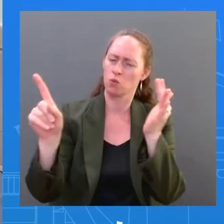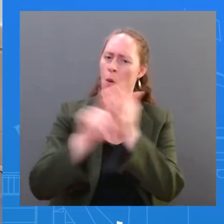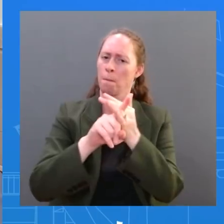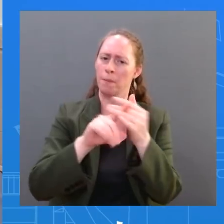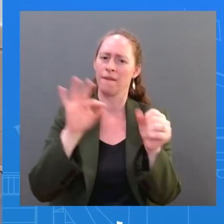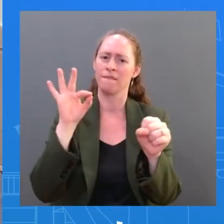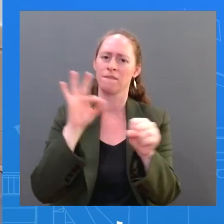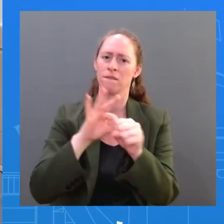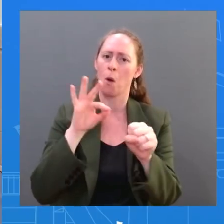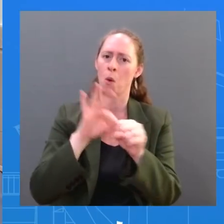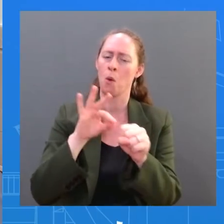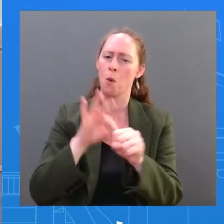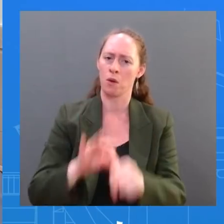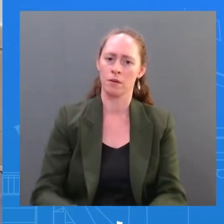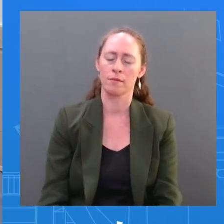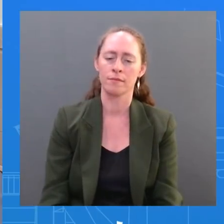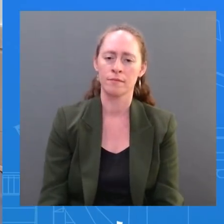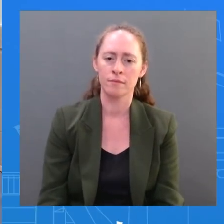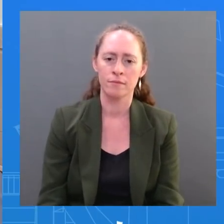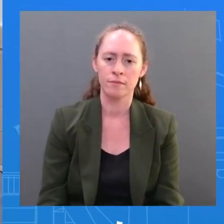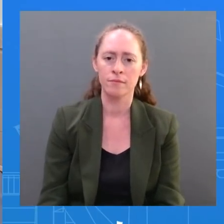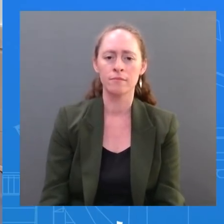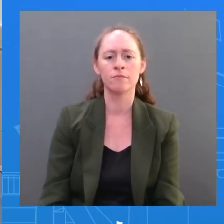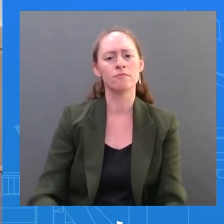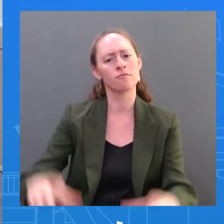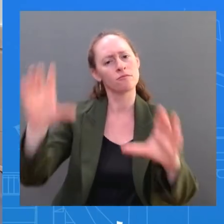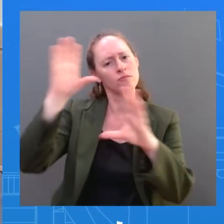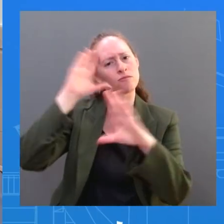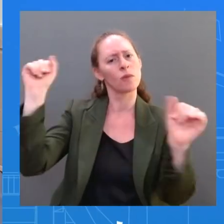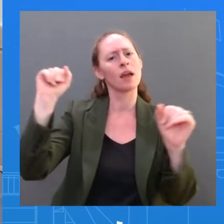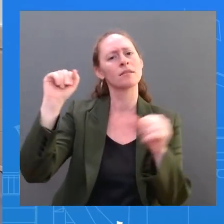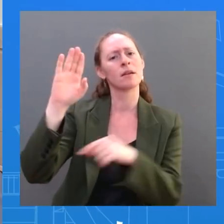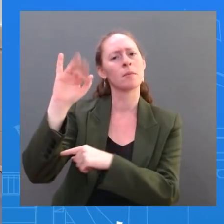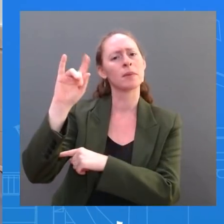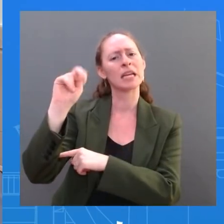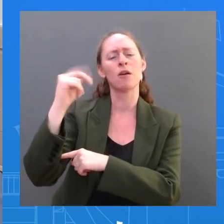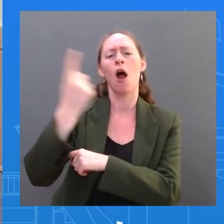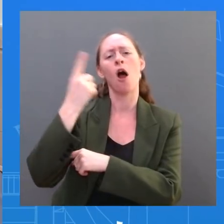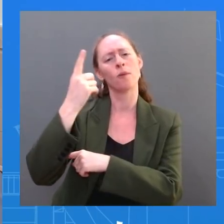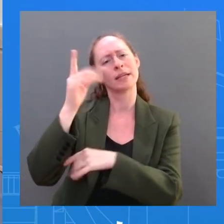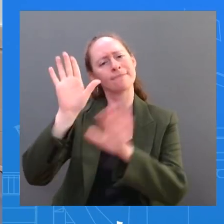when you're talking about a co-equal branch of government. Is it the President's view that the Court